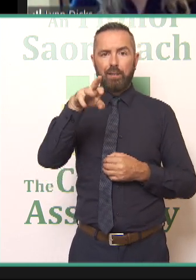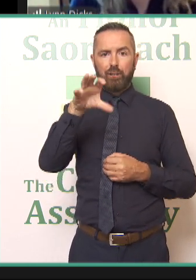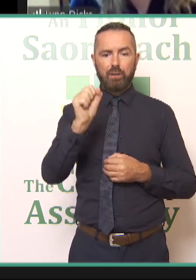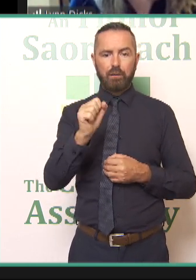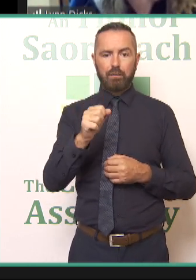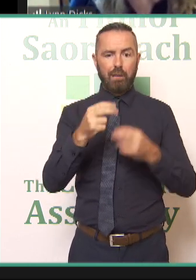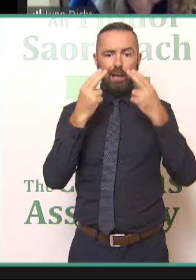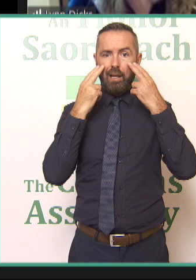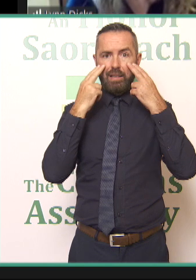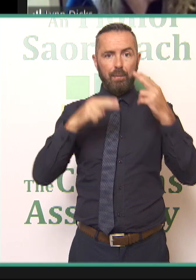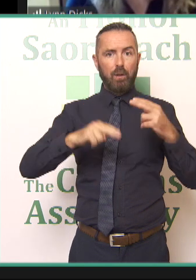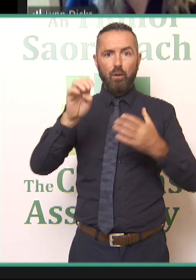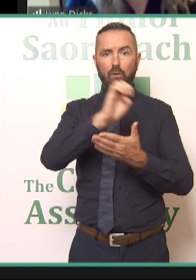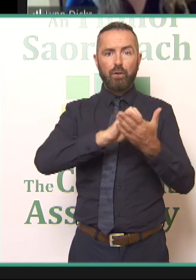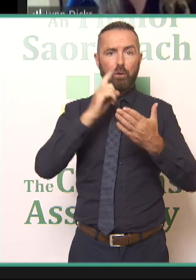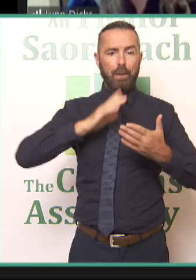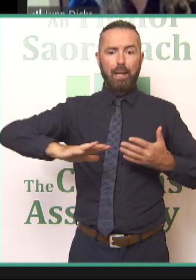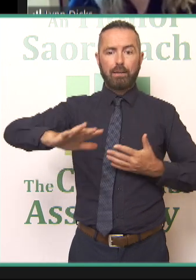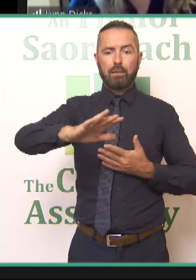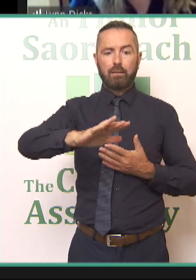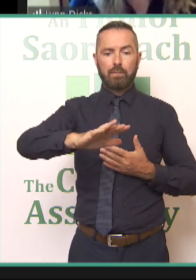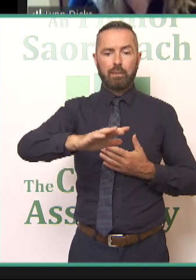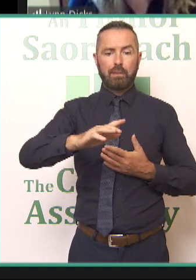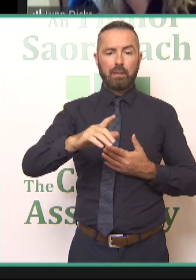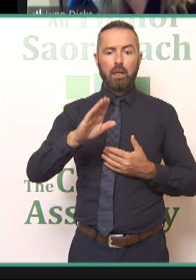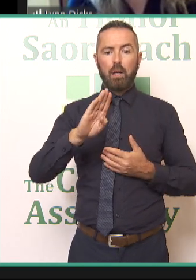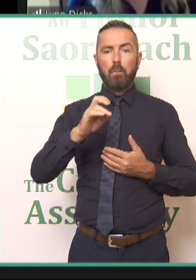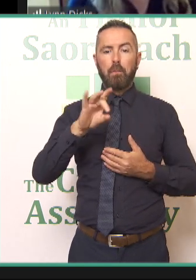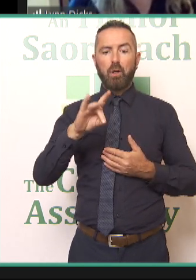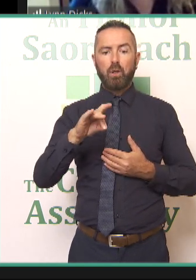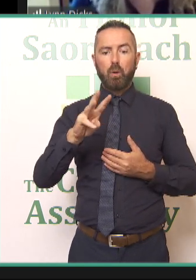European agricultural landscape you have a crop of buck wheat at the front and a crop of oil seed